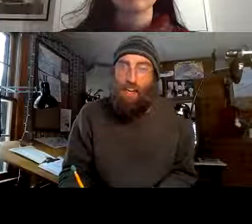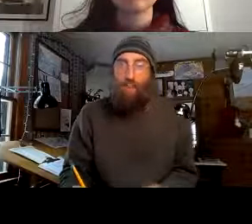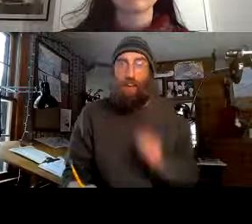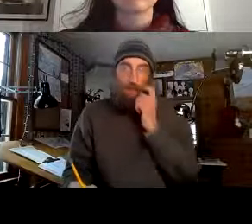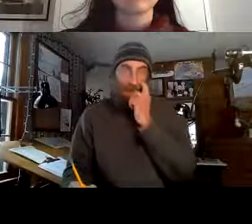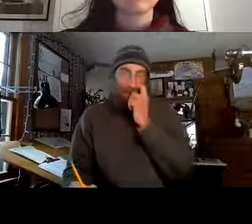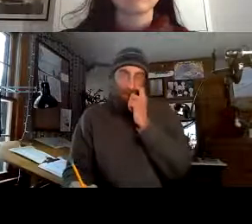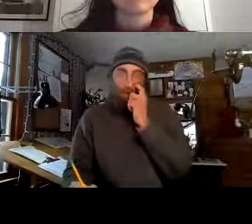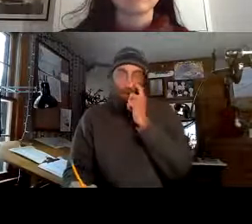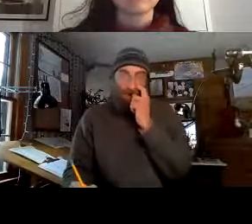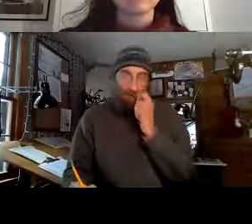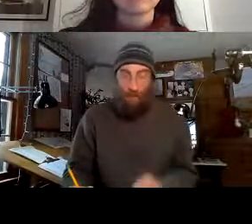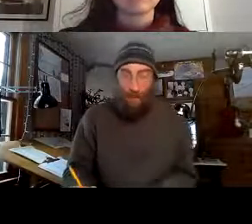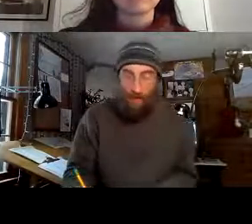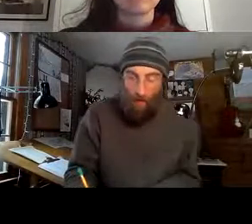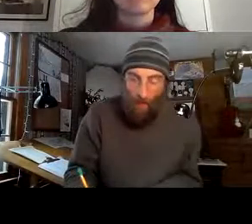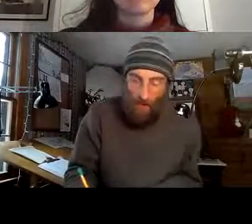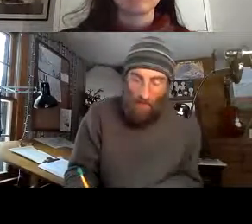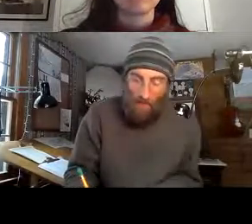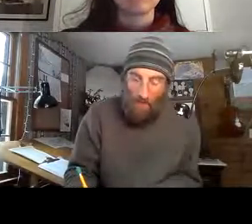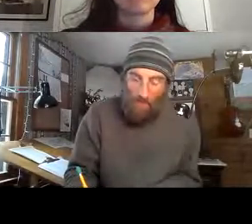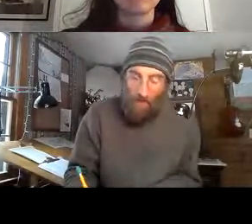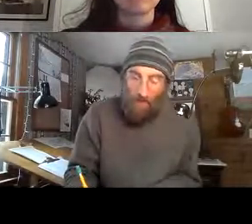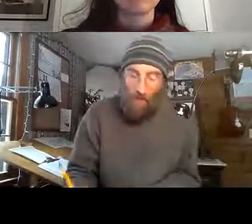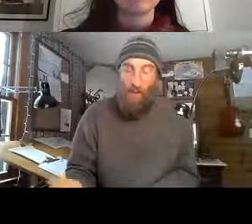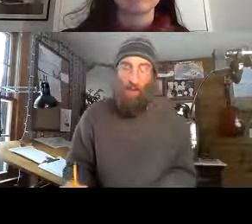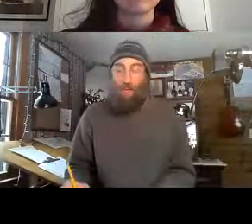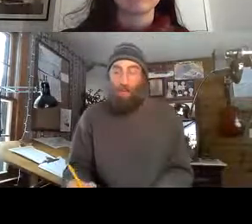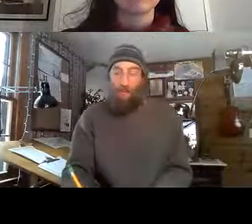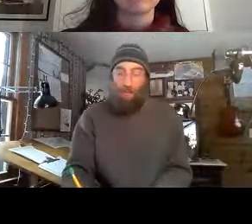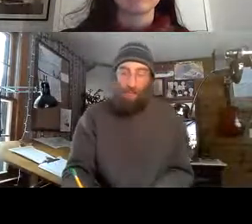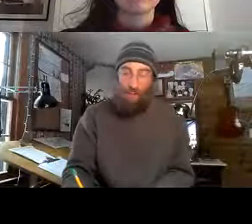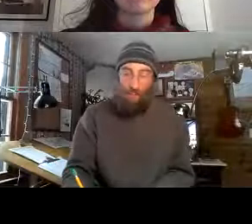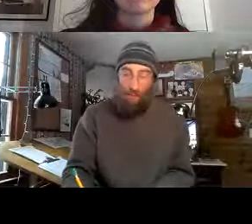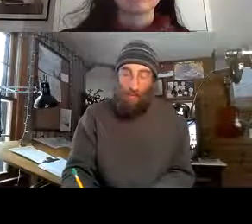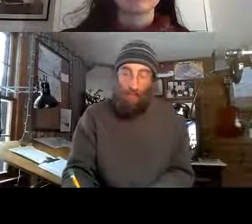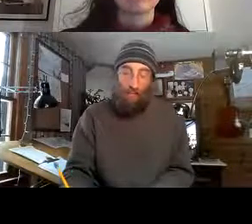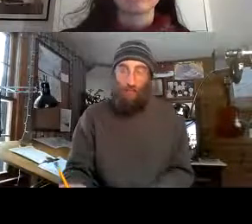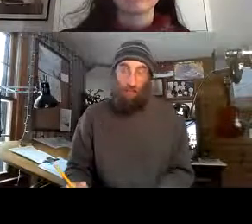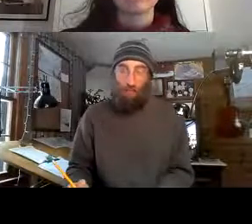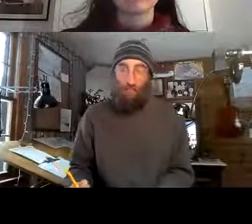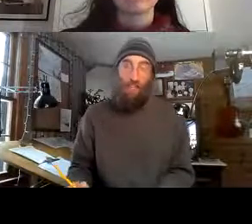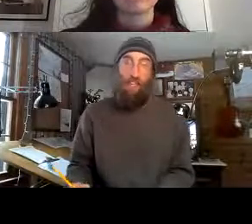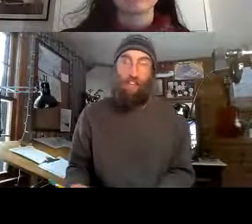identify with them a little more, right? The moment I draw a mustache on this character, everybody who has a mustache says hey that looks like me!